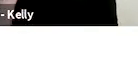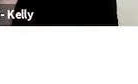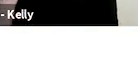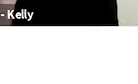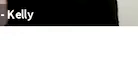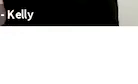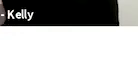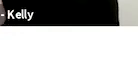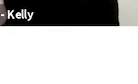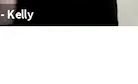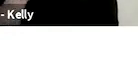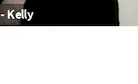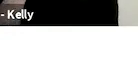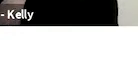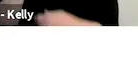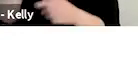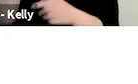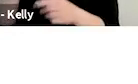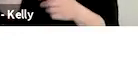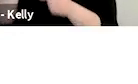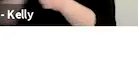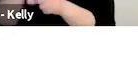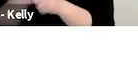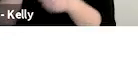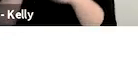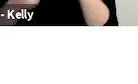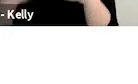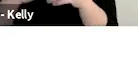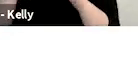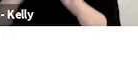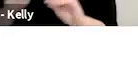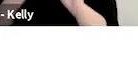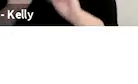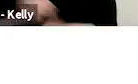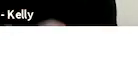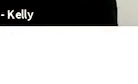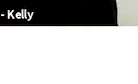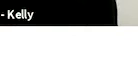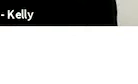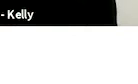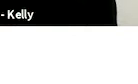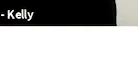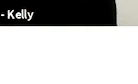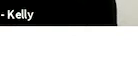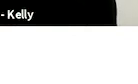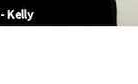is actually able to create those sorts of things. So let's look at the three areas and how we might